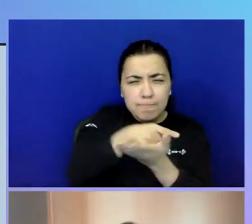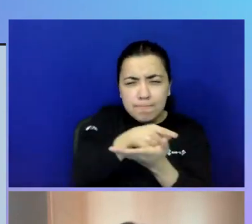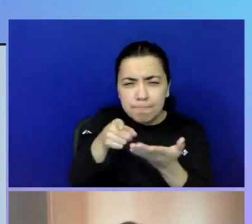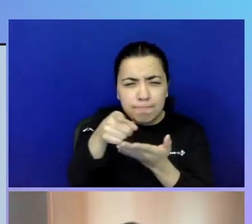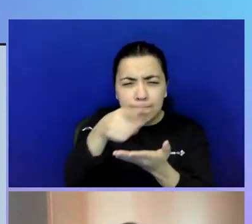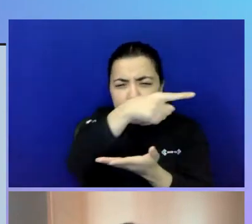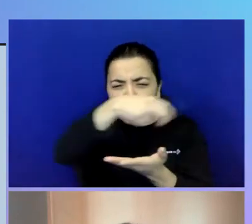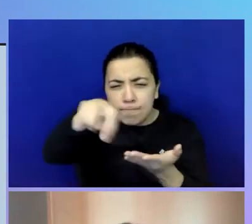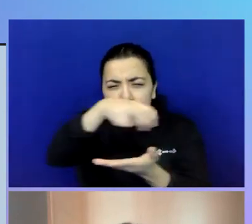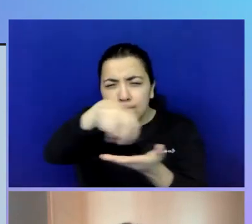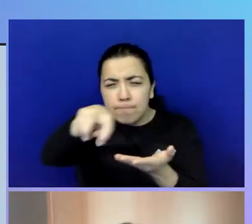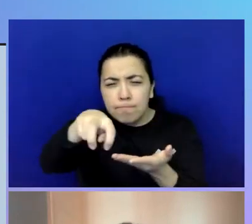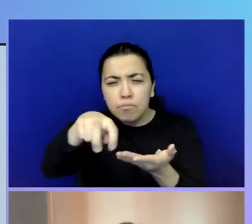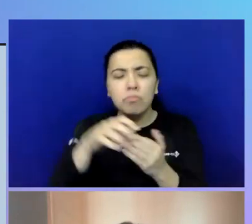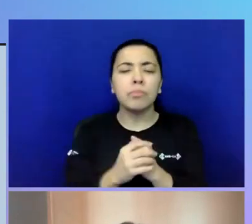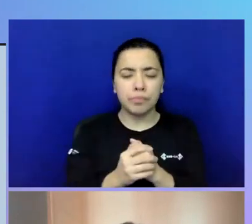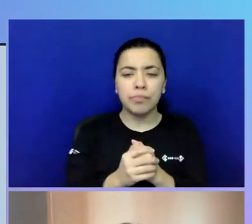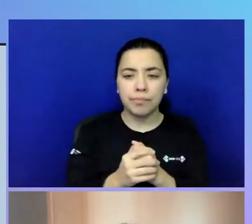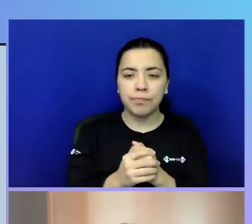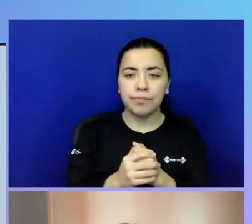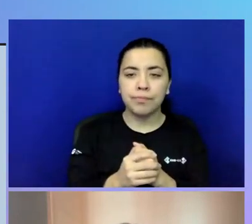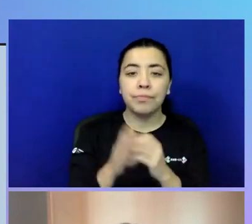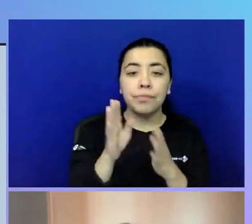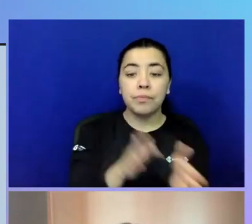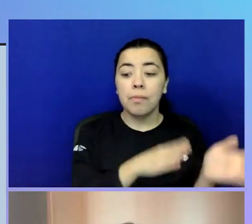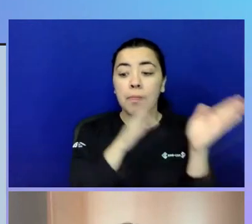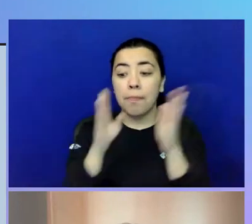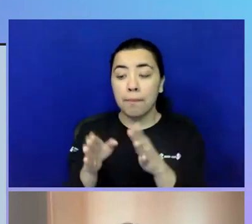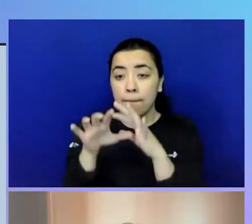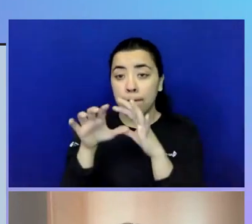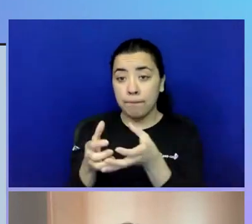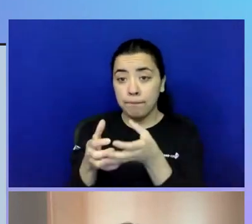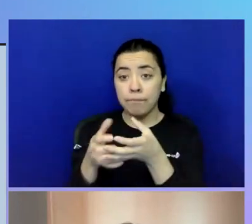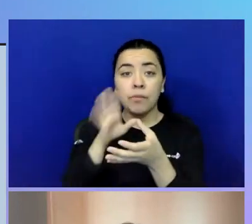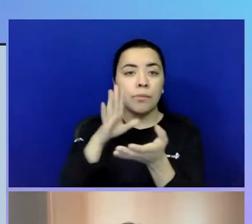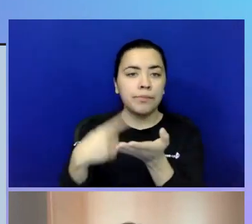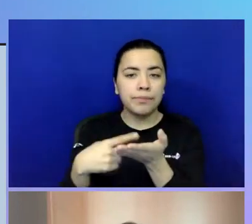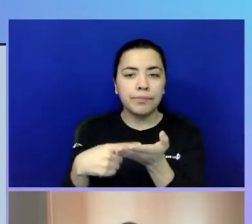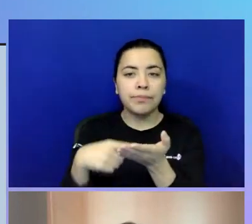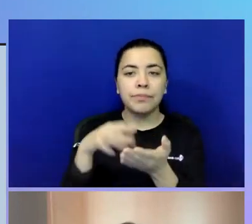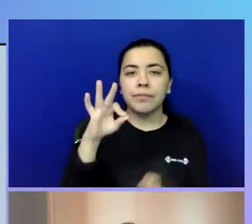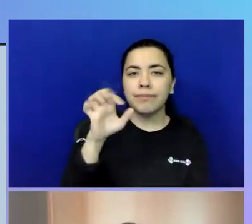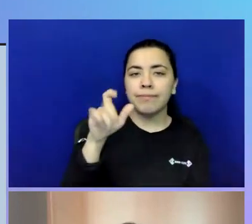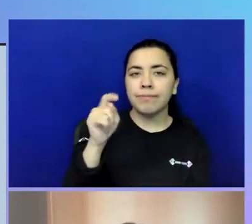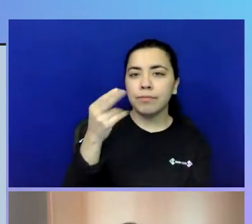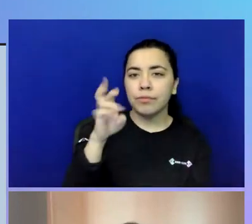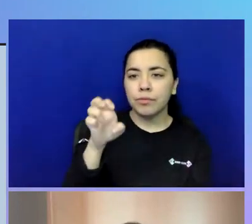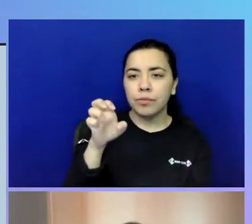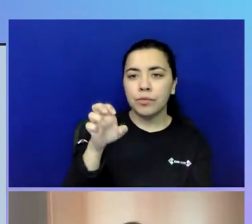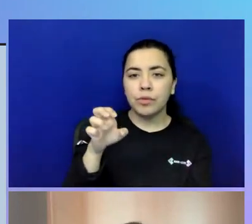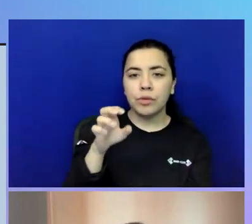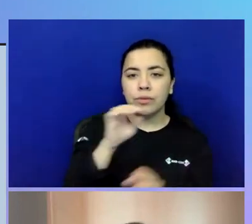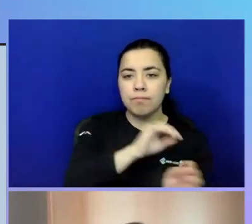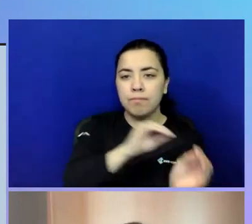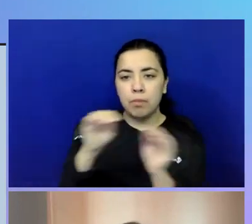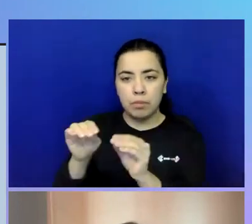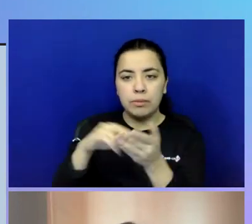this focuses more on the technical side of things. So I will be covering specific accessibility requirements,